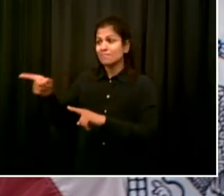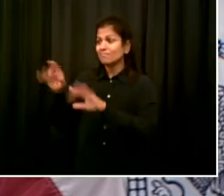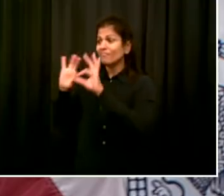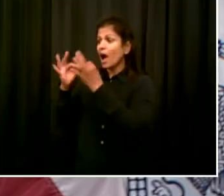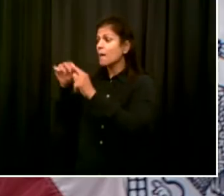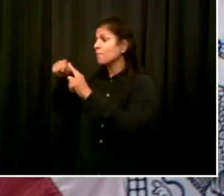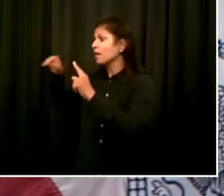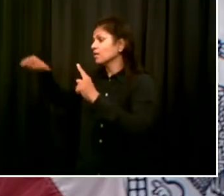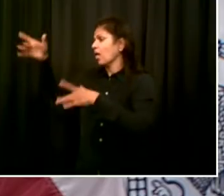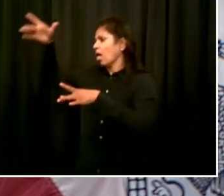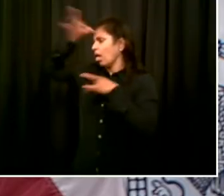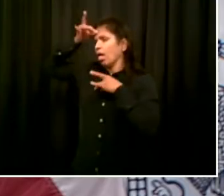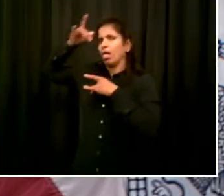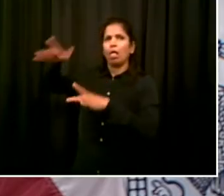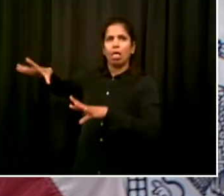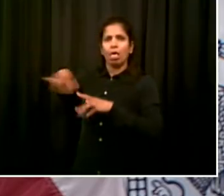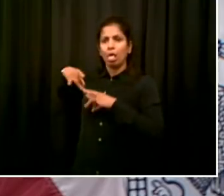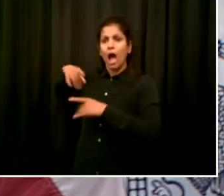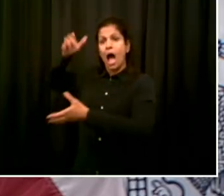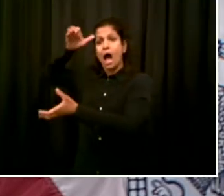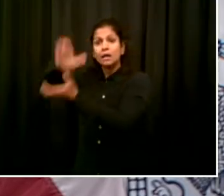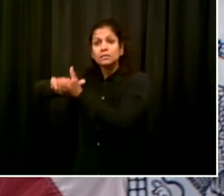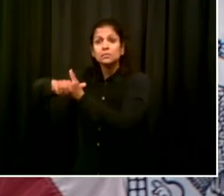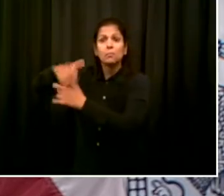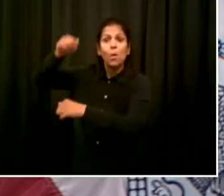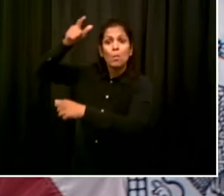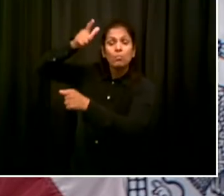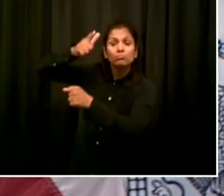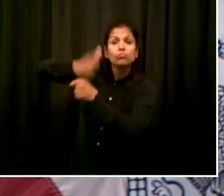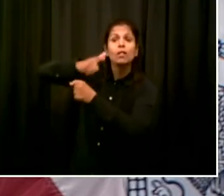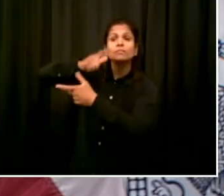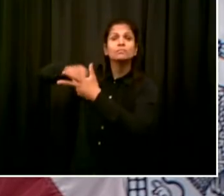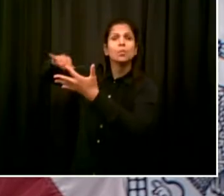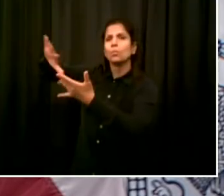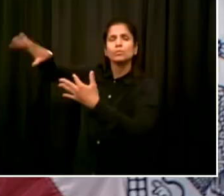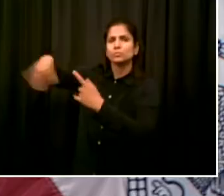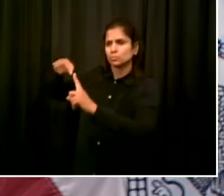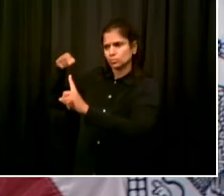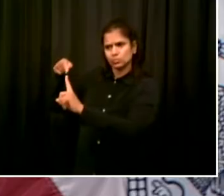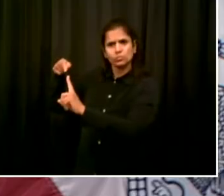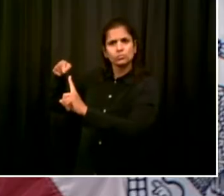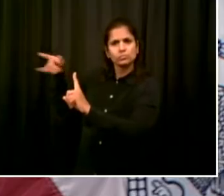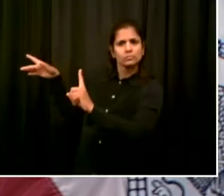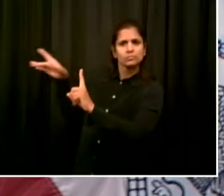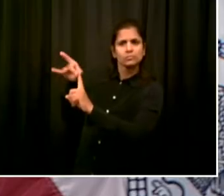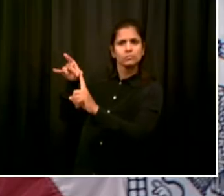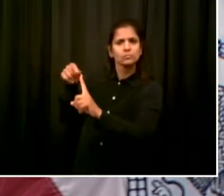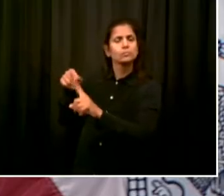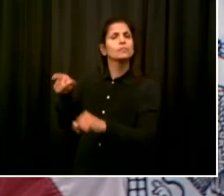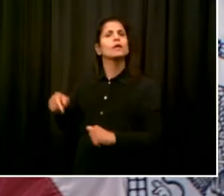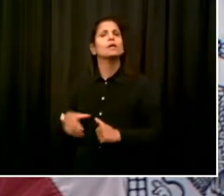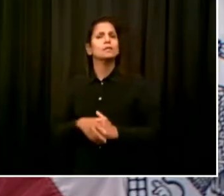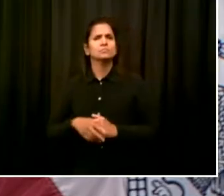WHO ARE IN VULNERABLE THEMSELVES OR HAS A VULNERABLE PERSON AT HOME, WHAT SORT OF WORKAROUNDS ARE